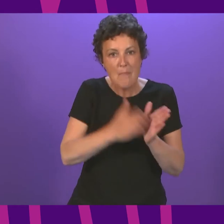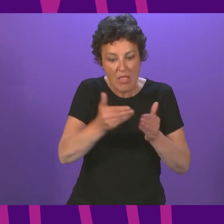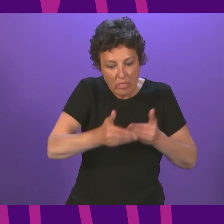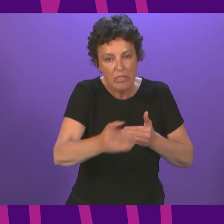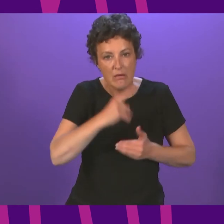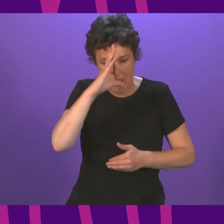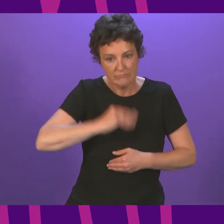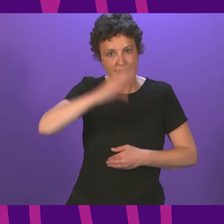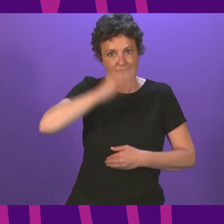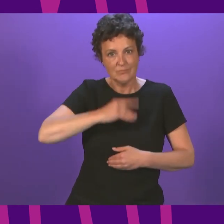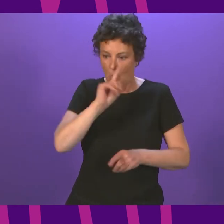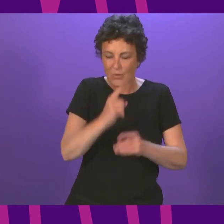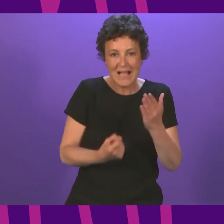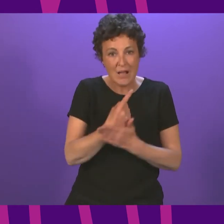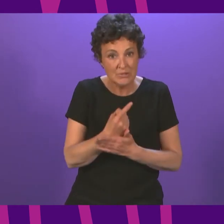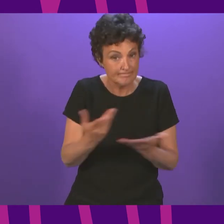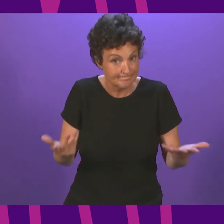of various current provisions within a month of the bill receiving royal assent, particularly